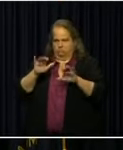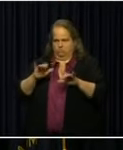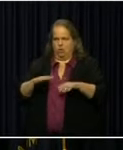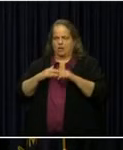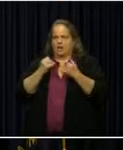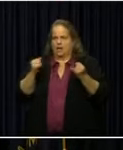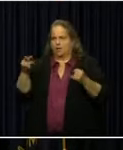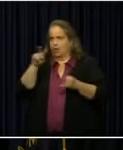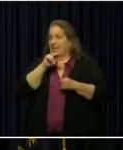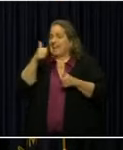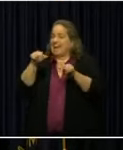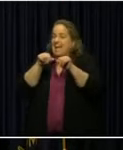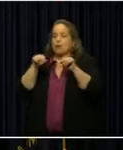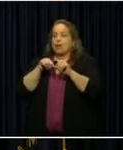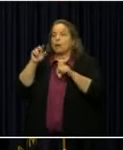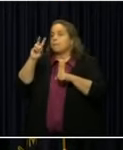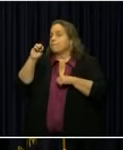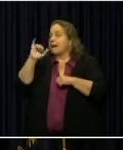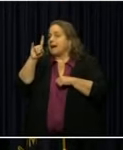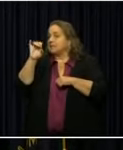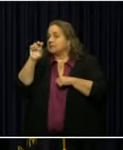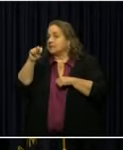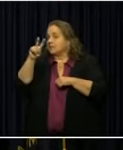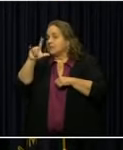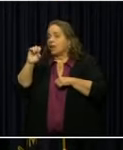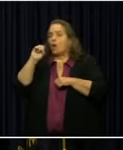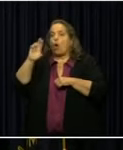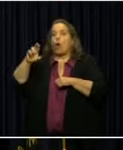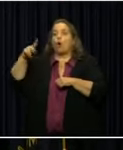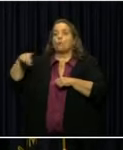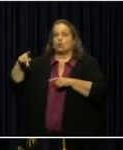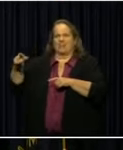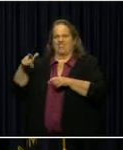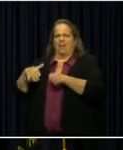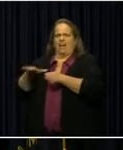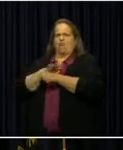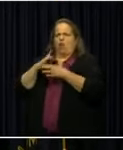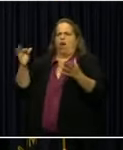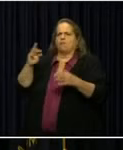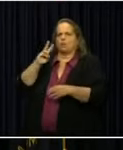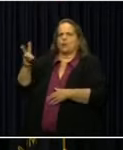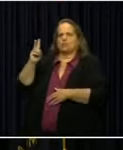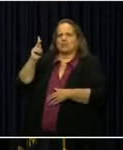WHICH IS MARCH OF THIS YEAR,